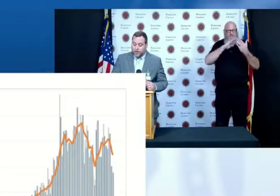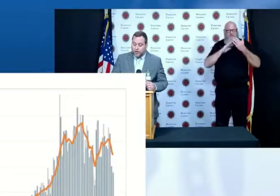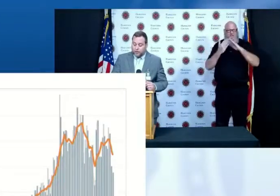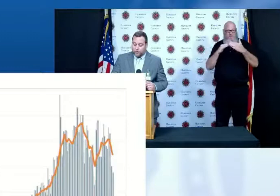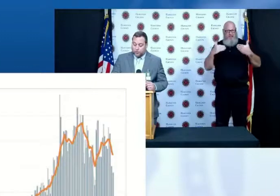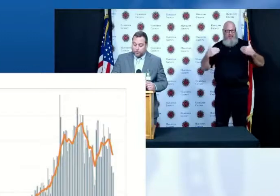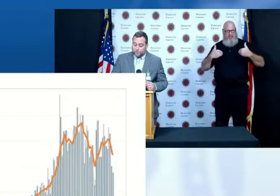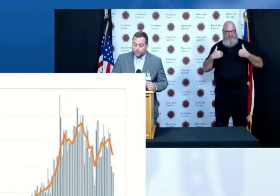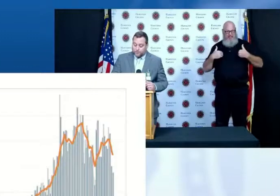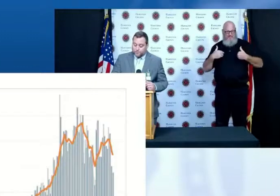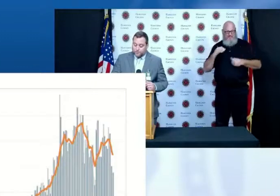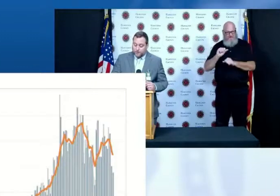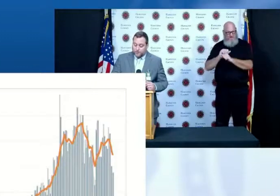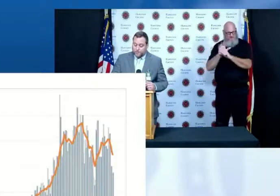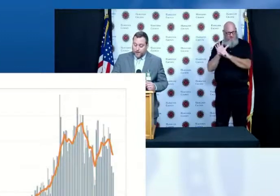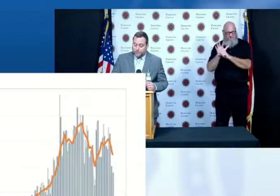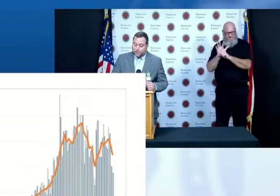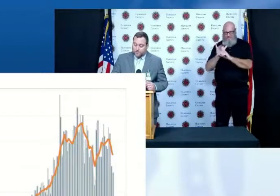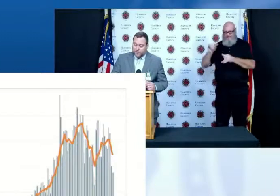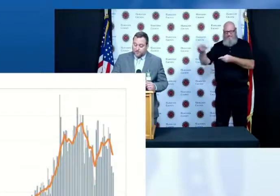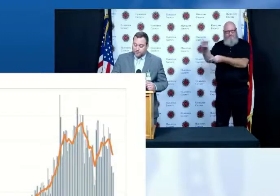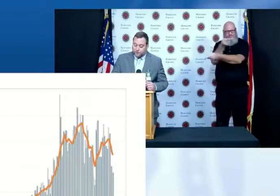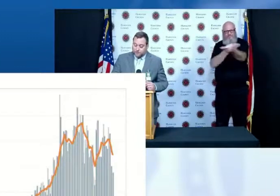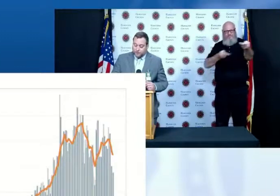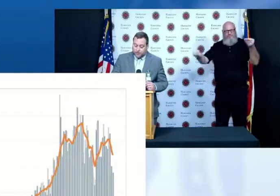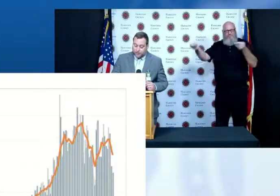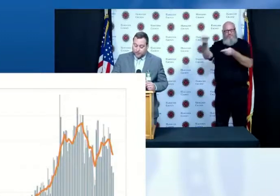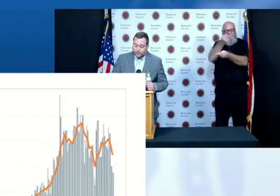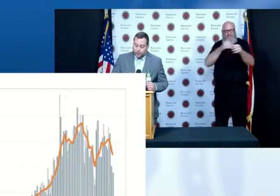and you're doing your part to protect your family your friends and those within our community